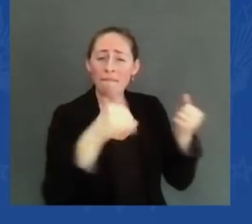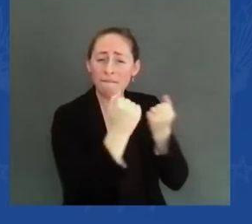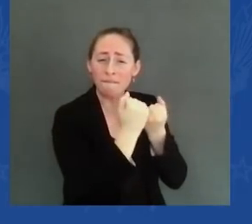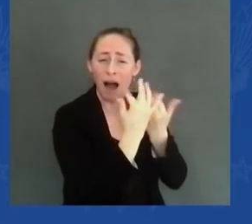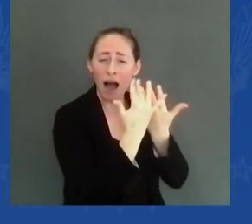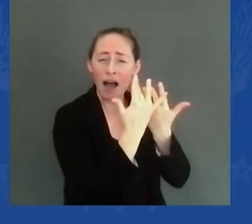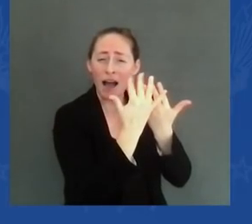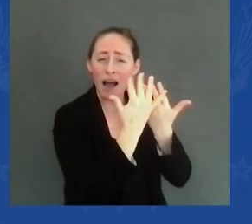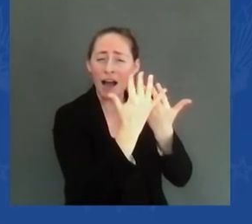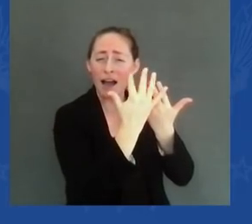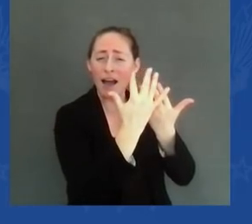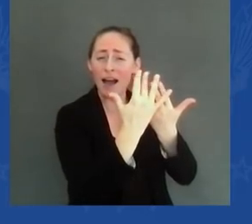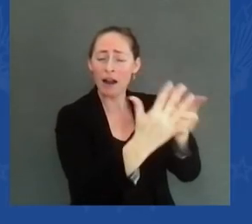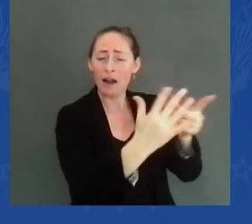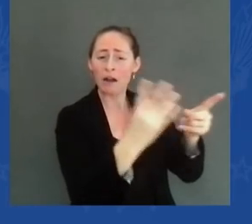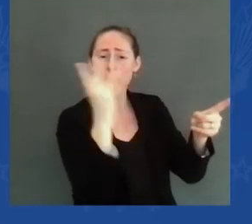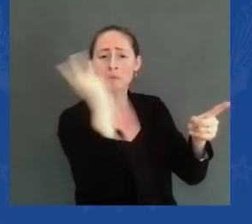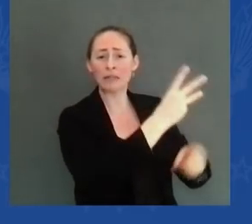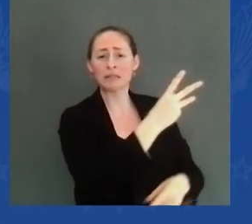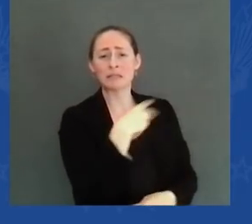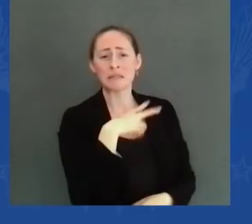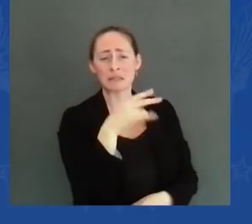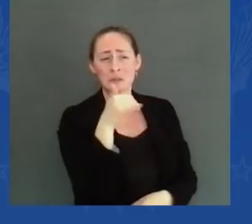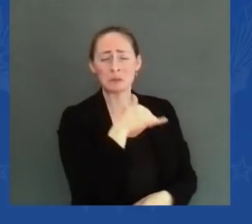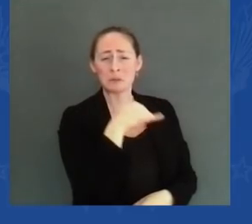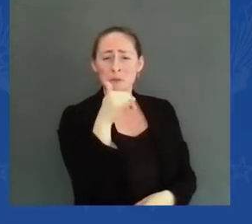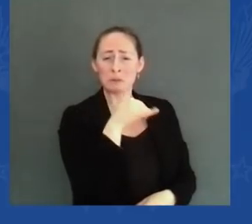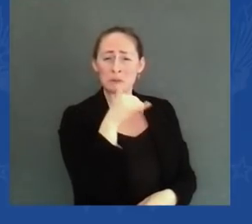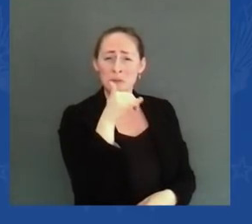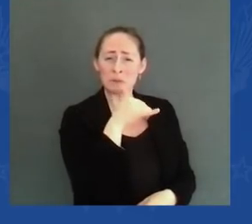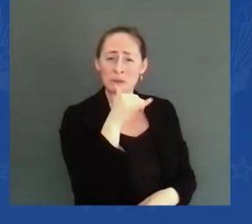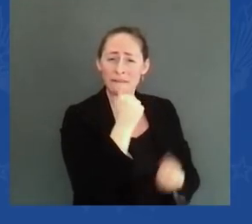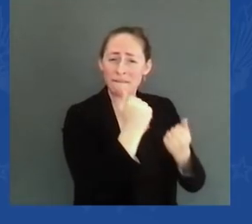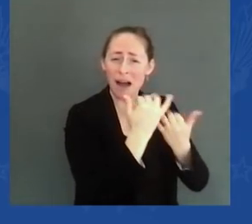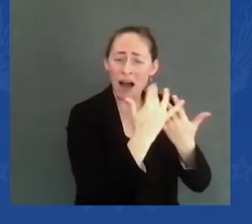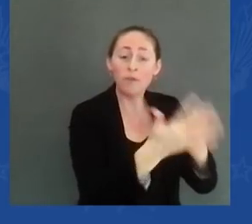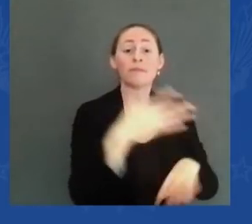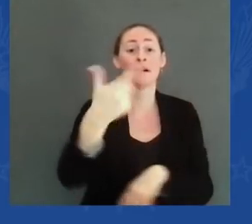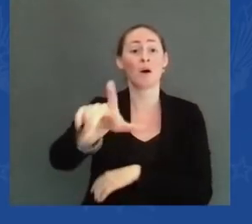all the way to down in Louisiana, the Gulf, where I was a couple of days ago;